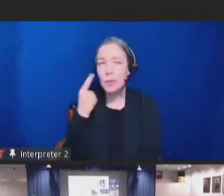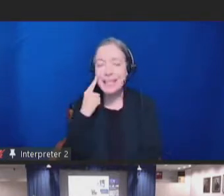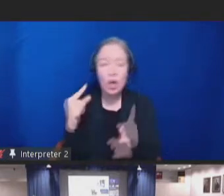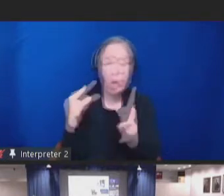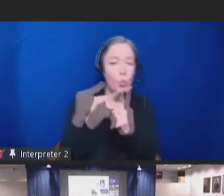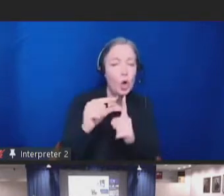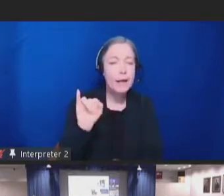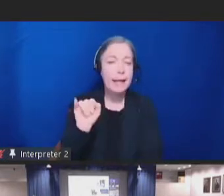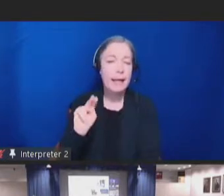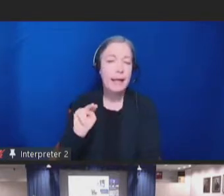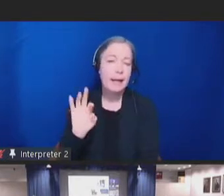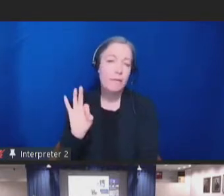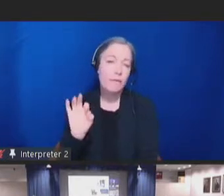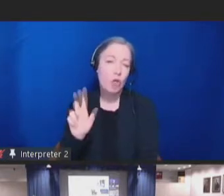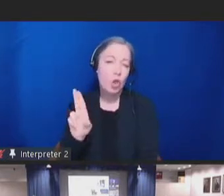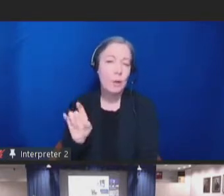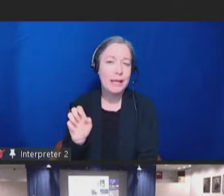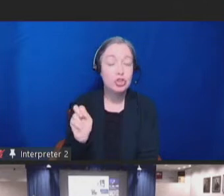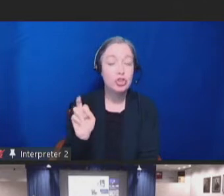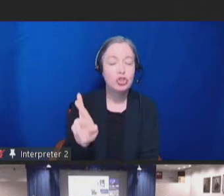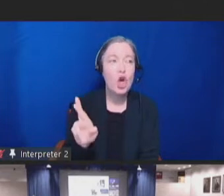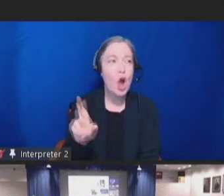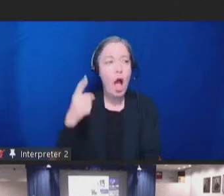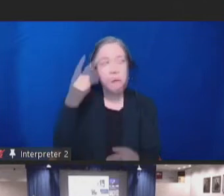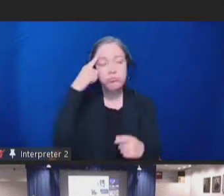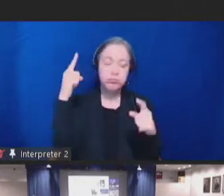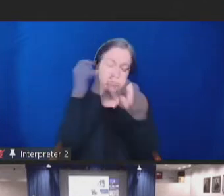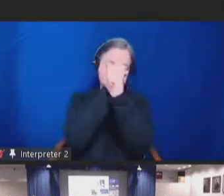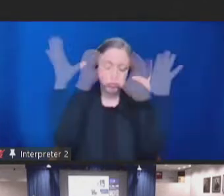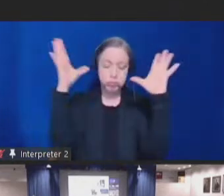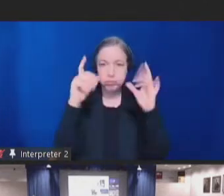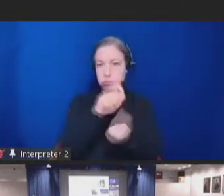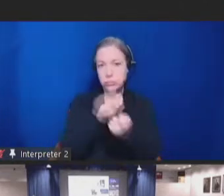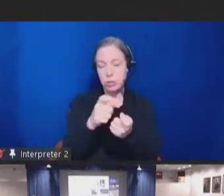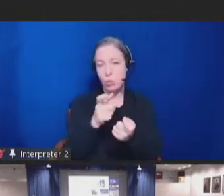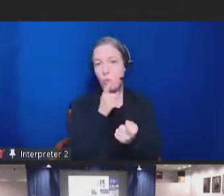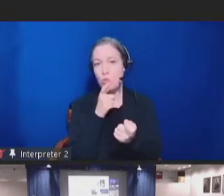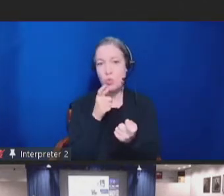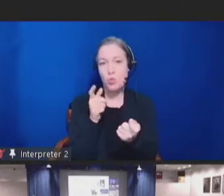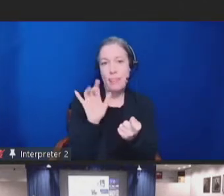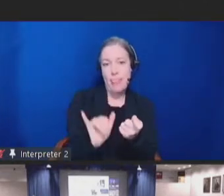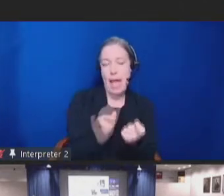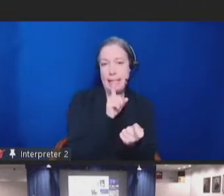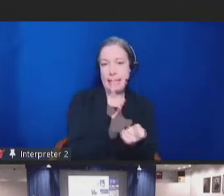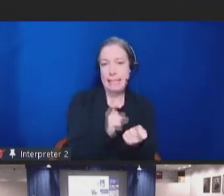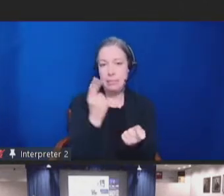a -- an idea in their head of what an influencer is. It's a really broad term,